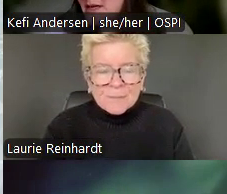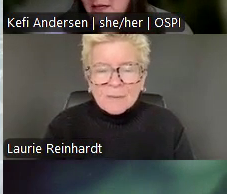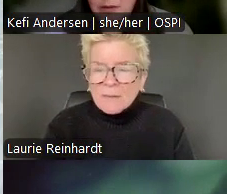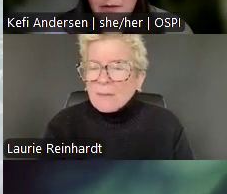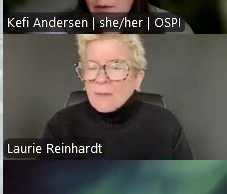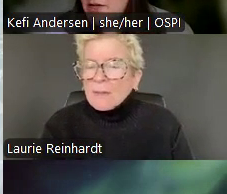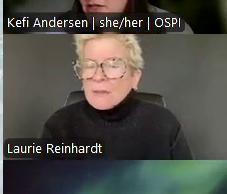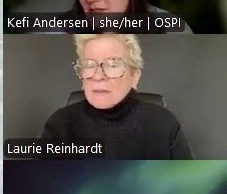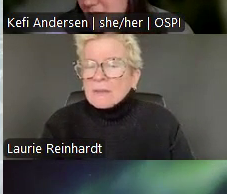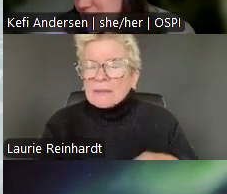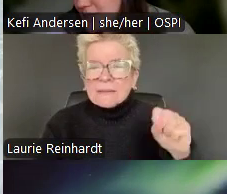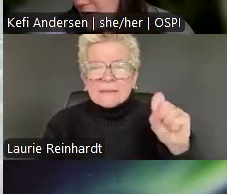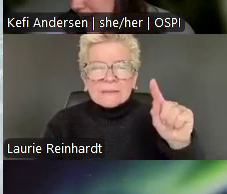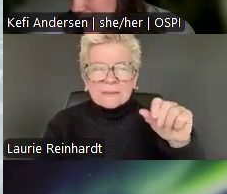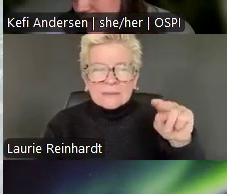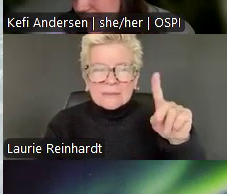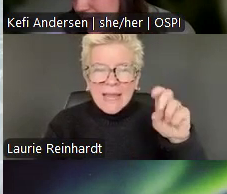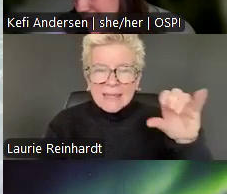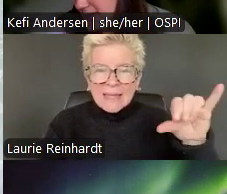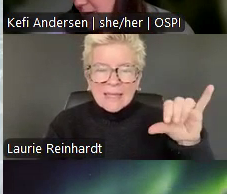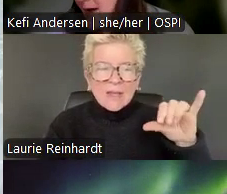Stanley one of the questions that you said that you get asked often is about